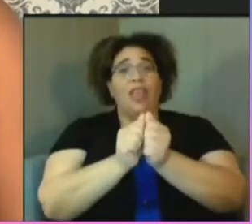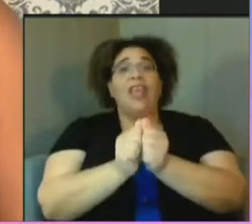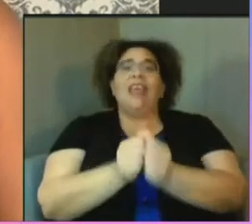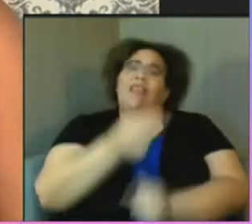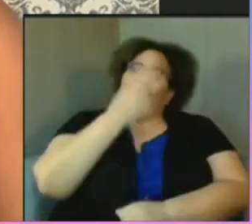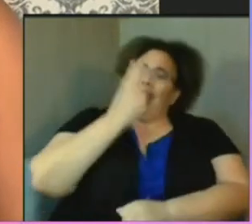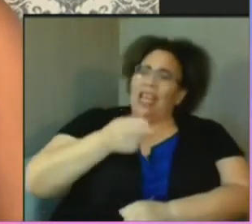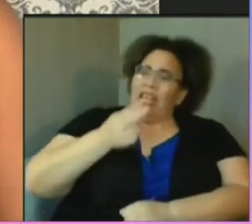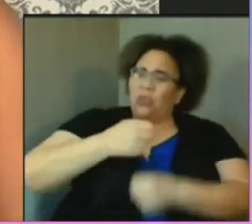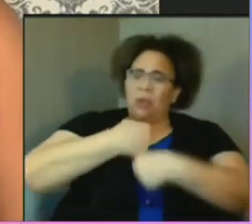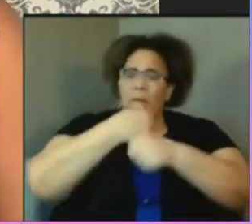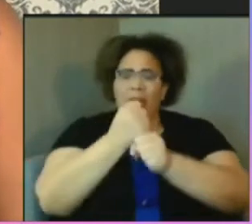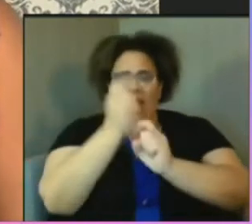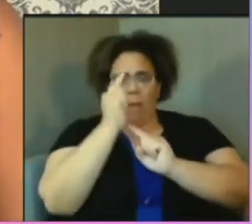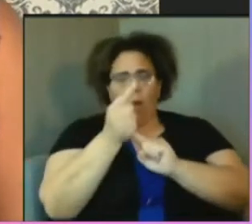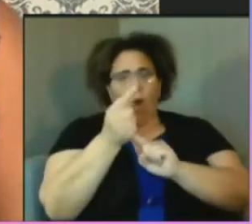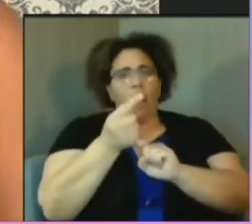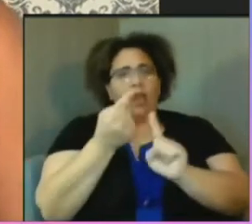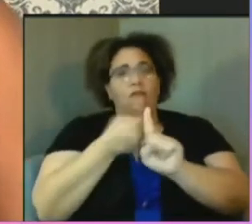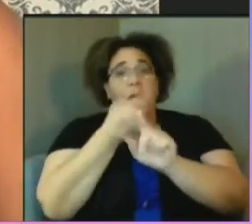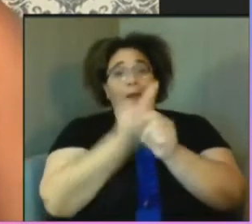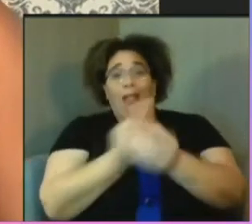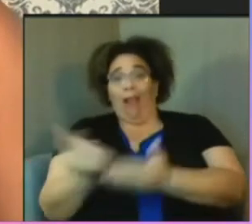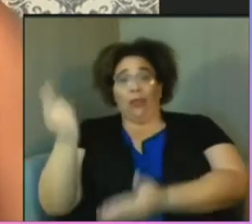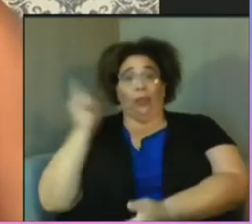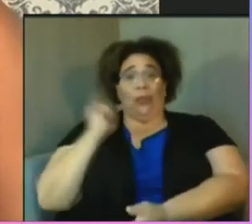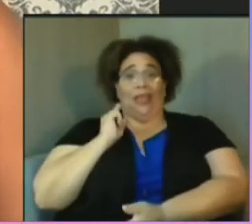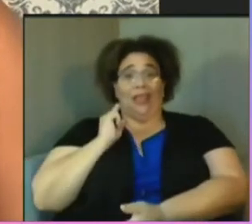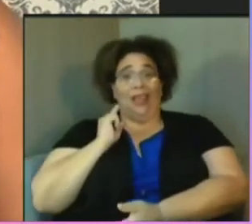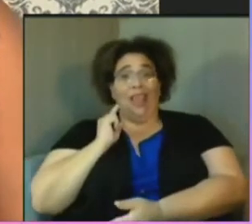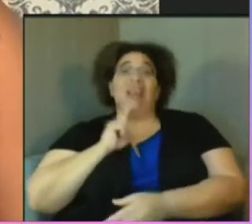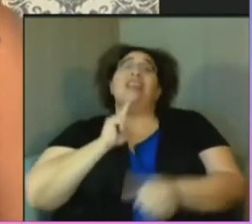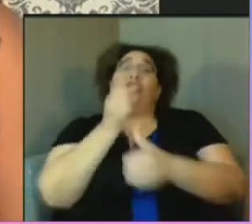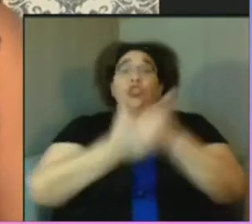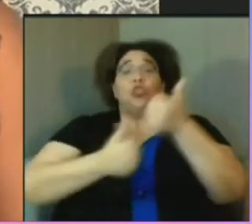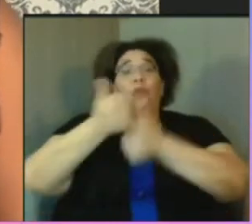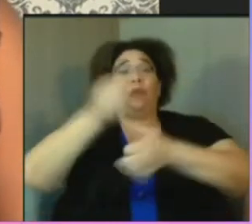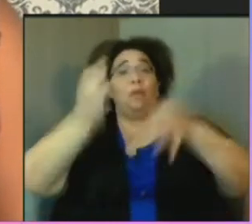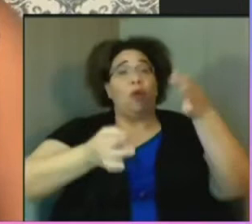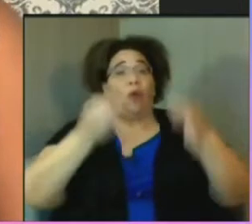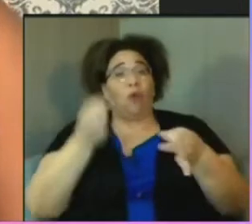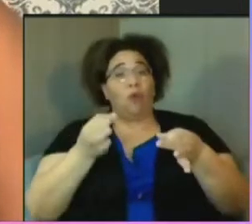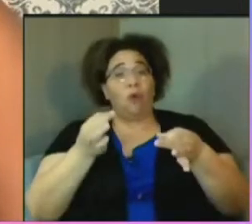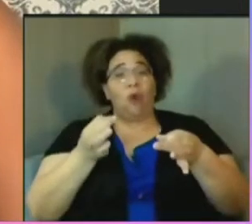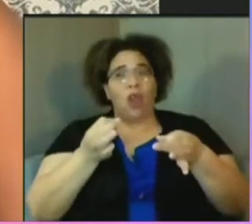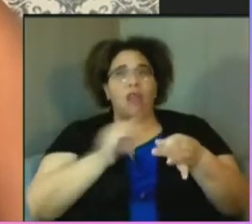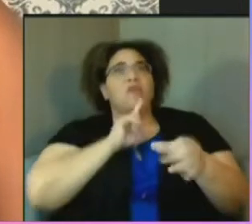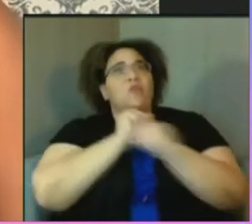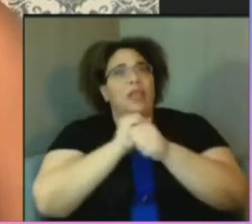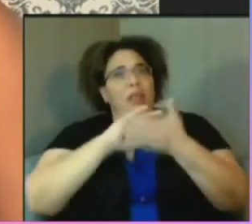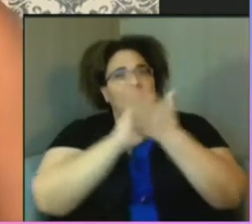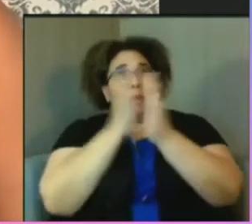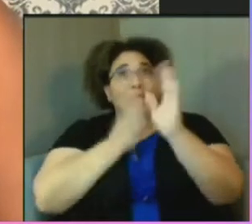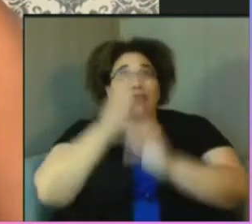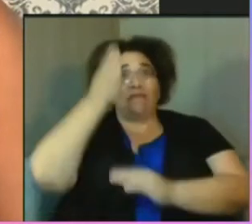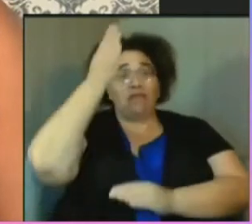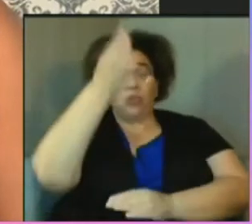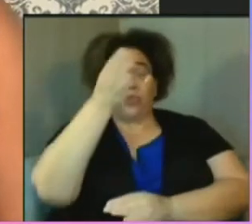last week because it literally is the future in the making by six to three the court affirmed